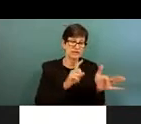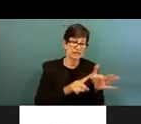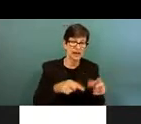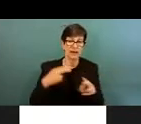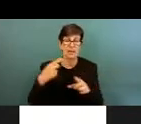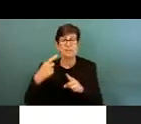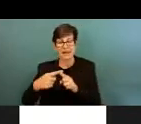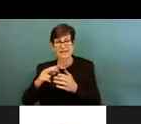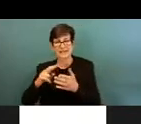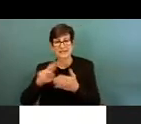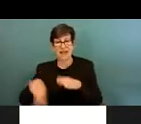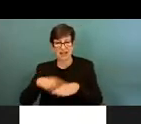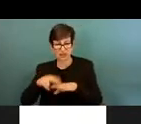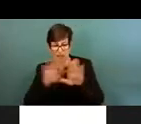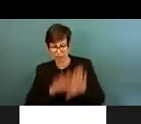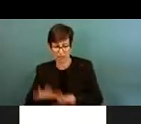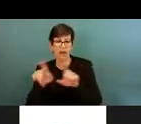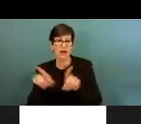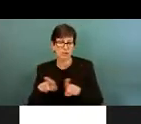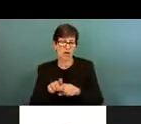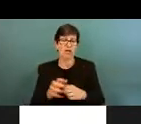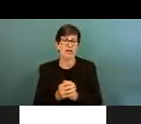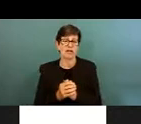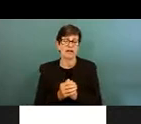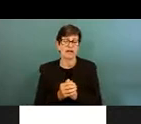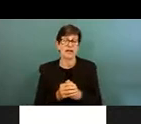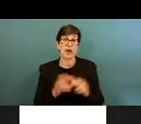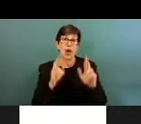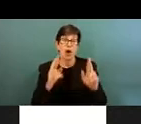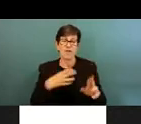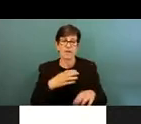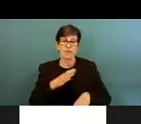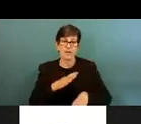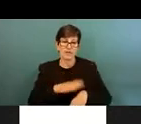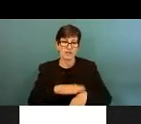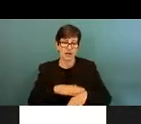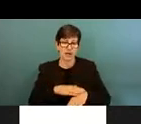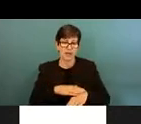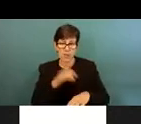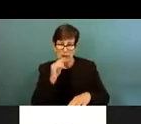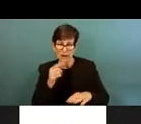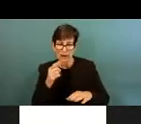I hope we'll have time to have a quick look at some more detailed issues. So let's get